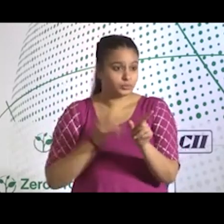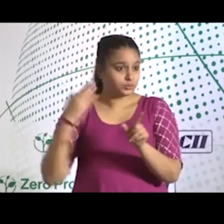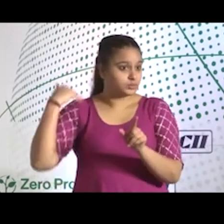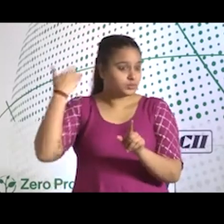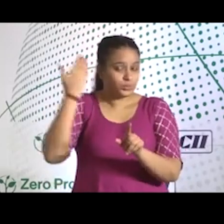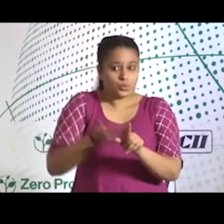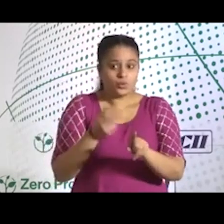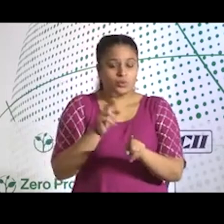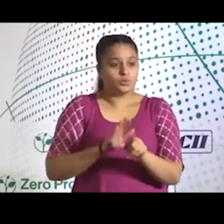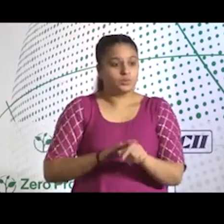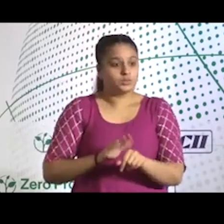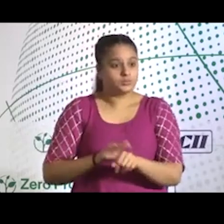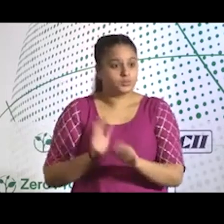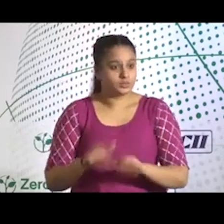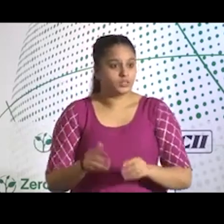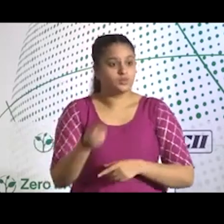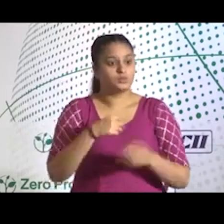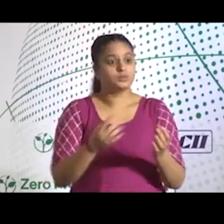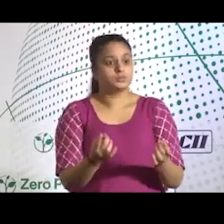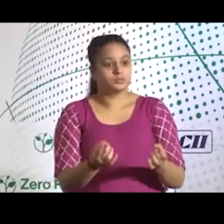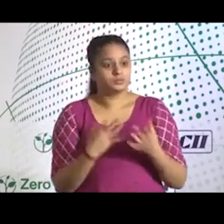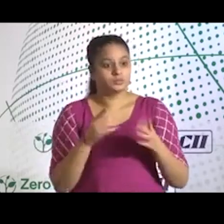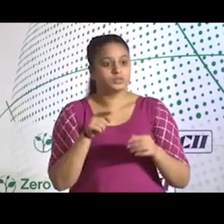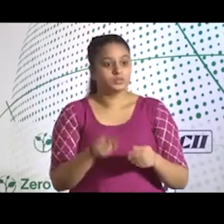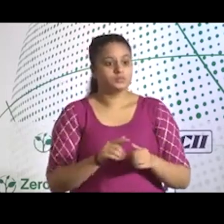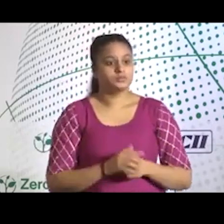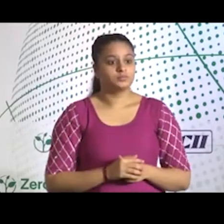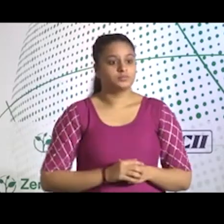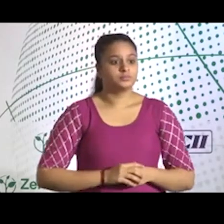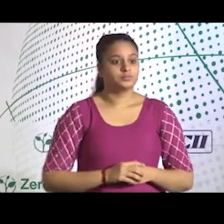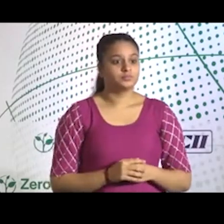with a specialization in social policy